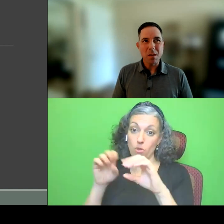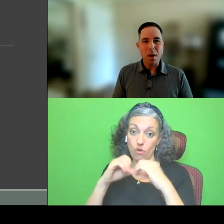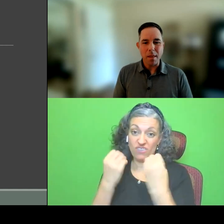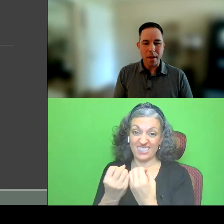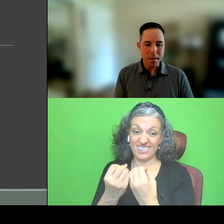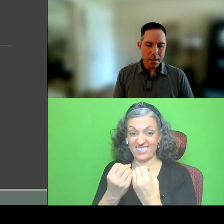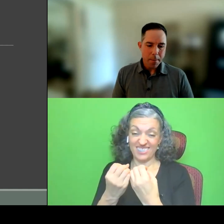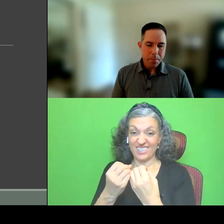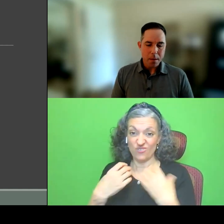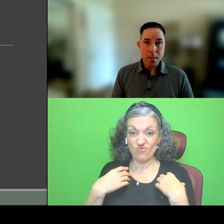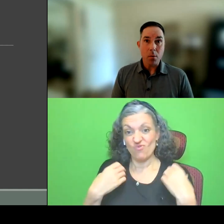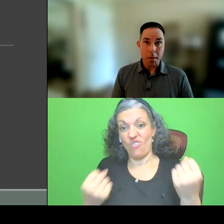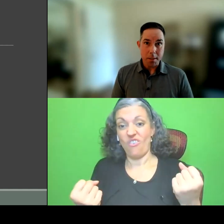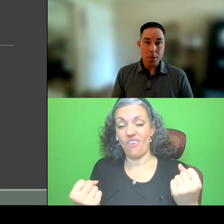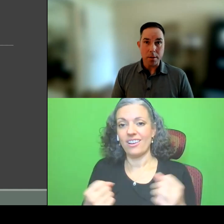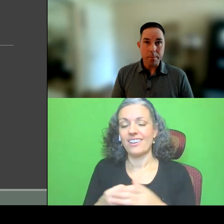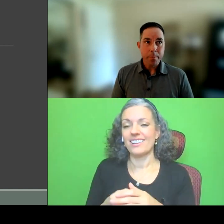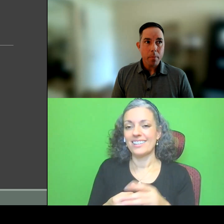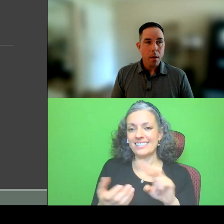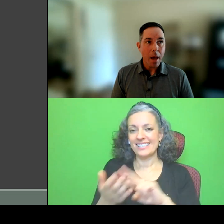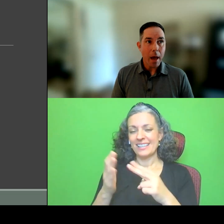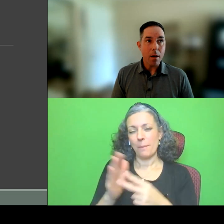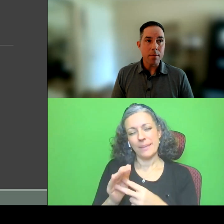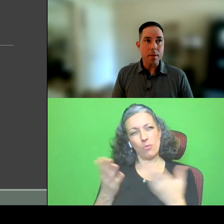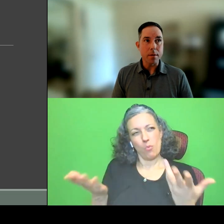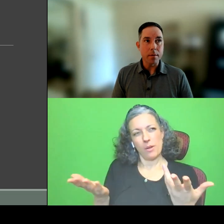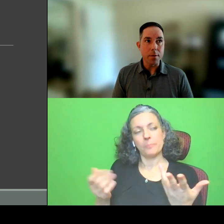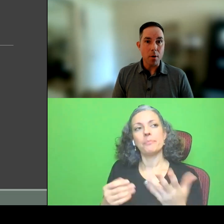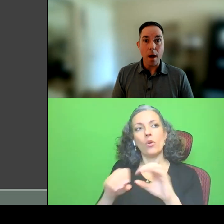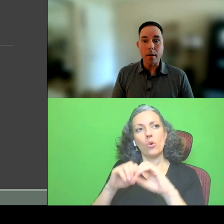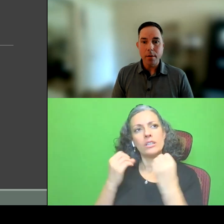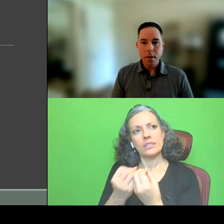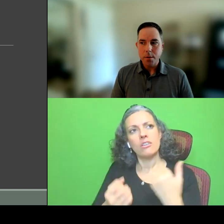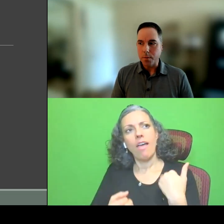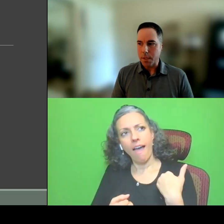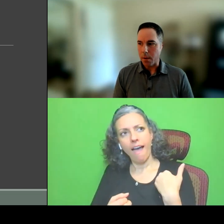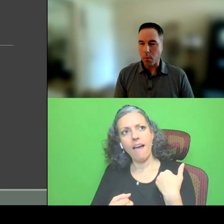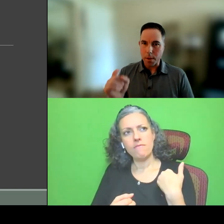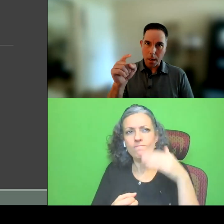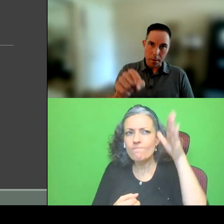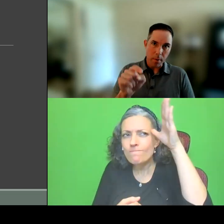What I mean by that is does the organization have the drive to say we are not going to